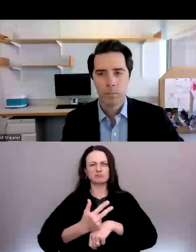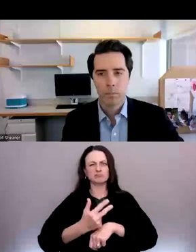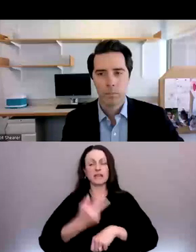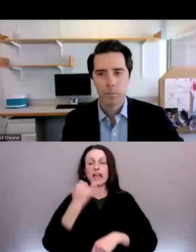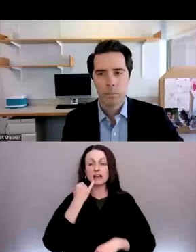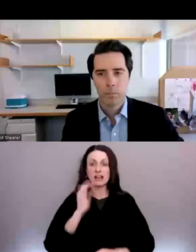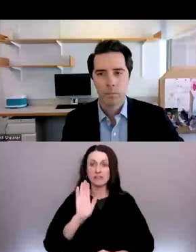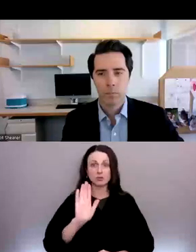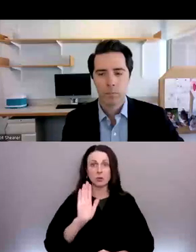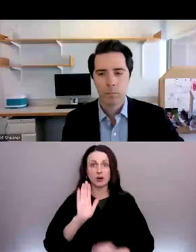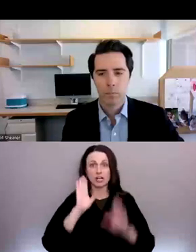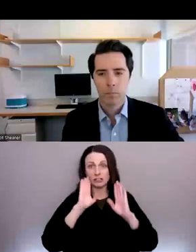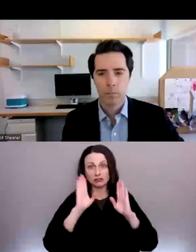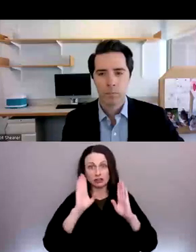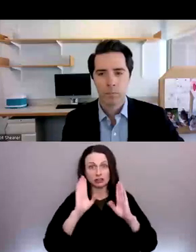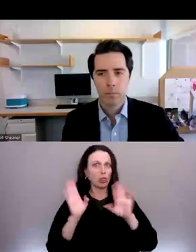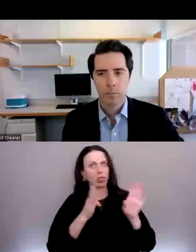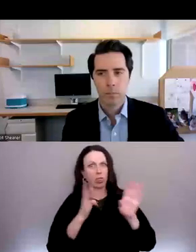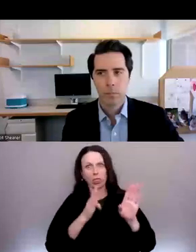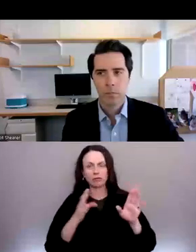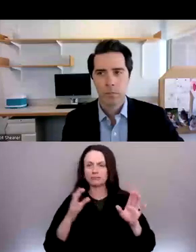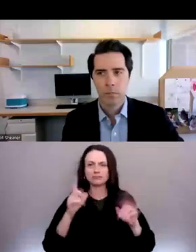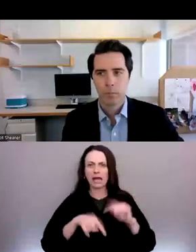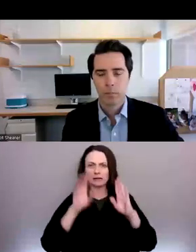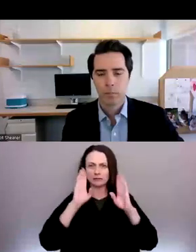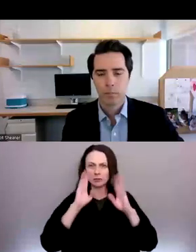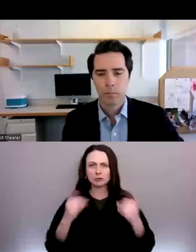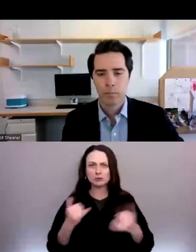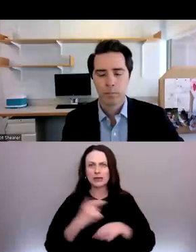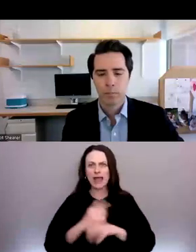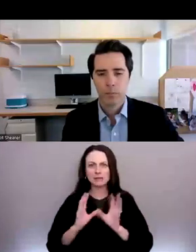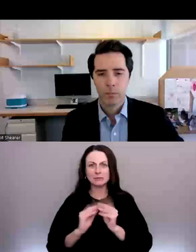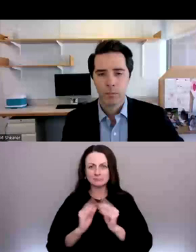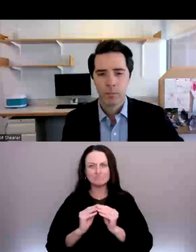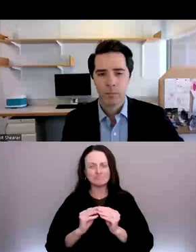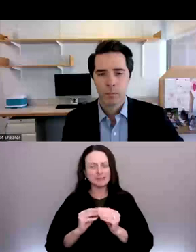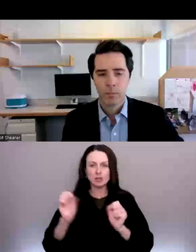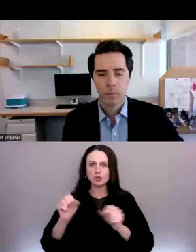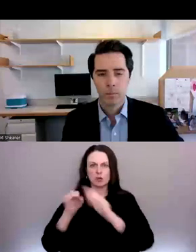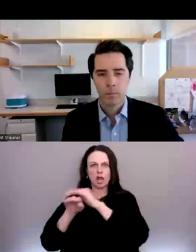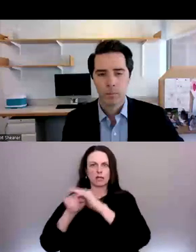attention to today's webinar know that